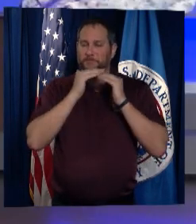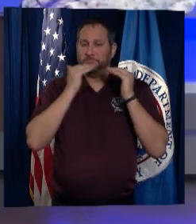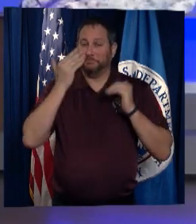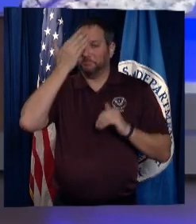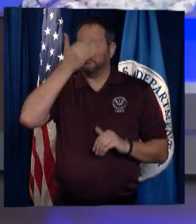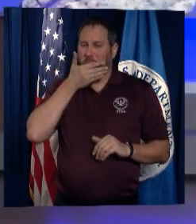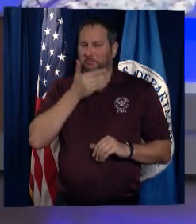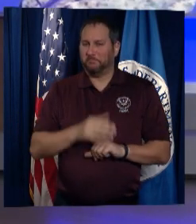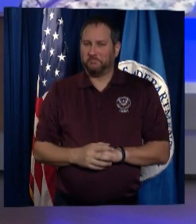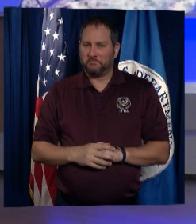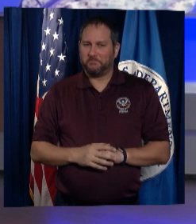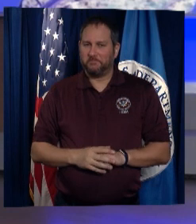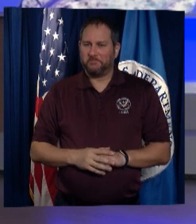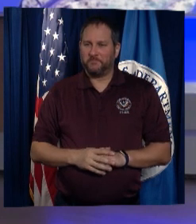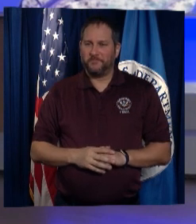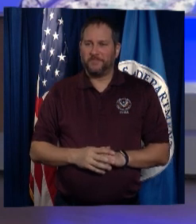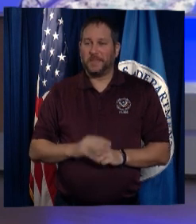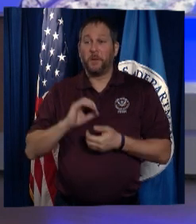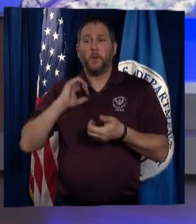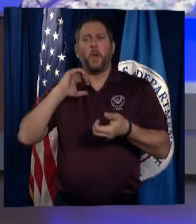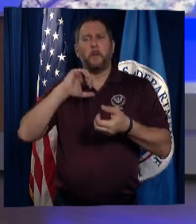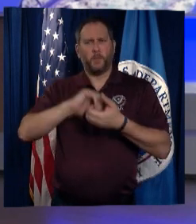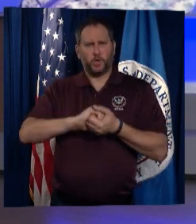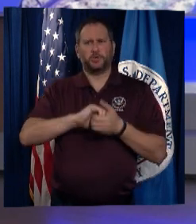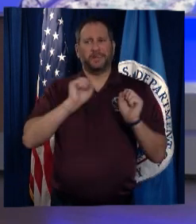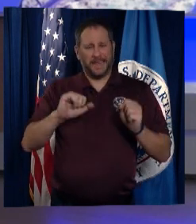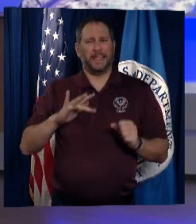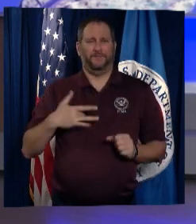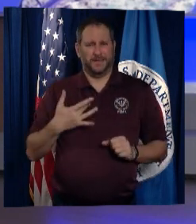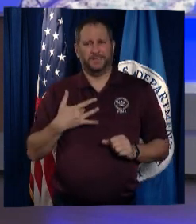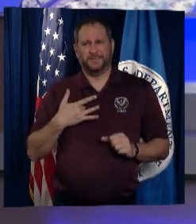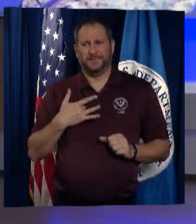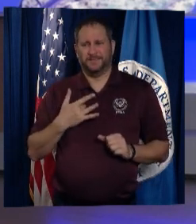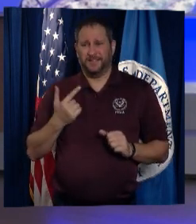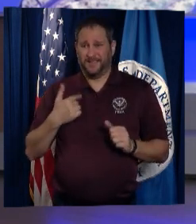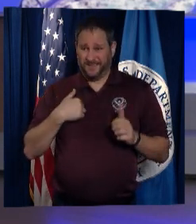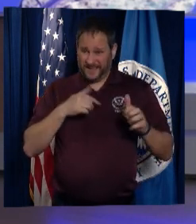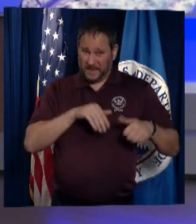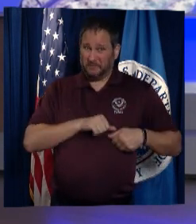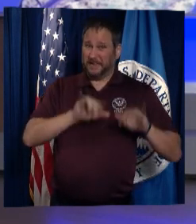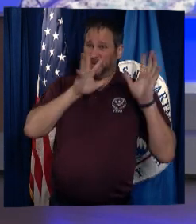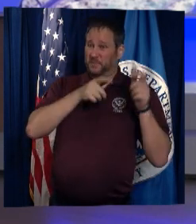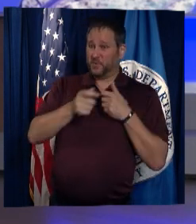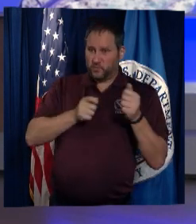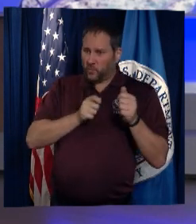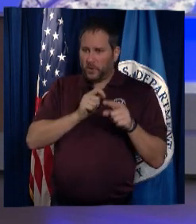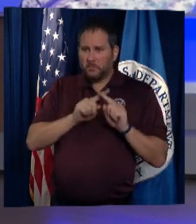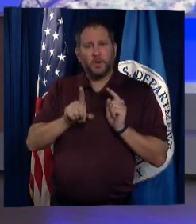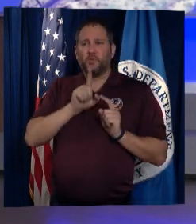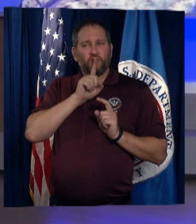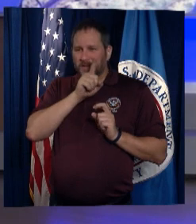reduce control because you didn't have it to begin with. Let the community lead.